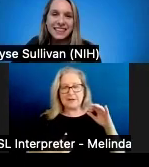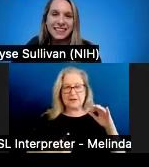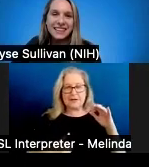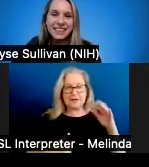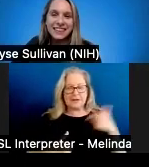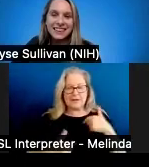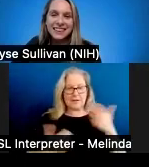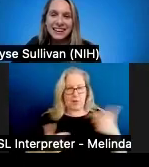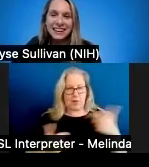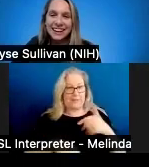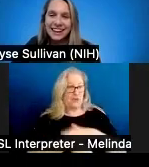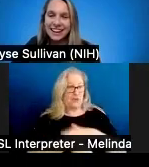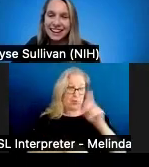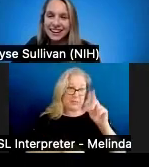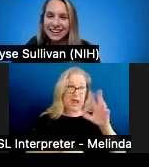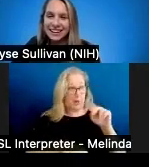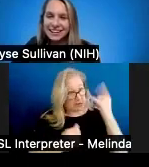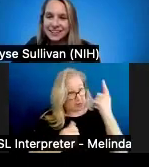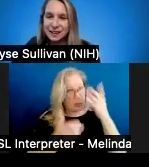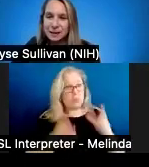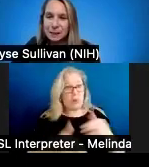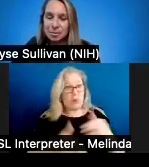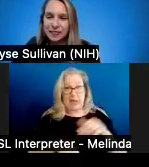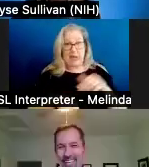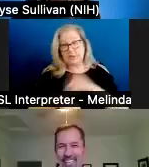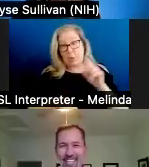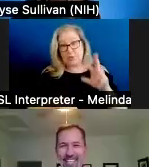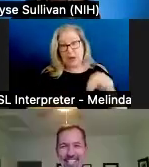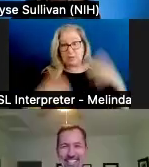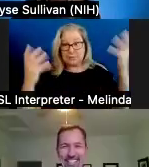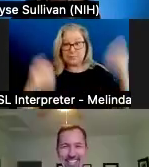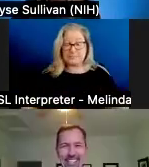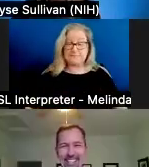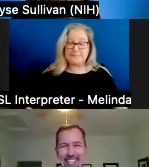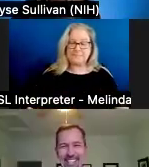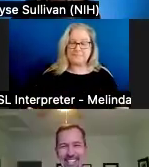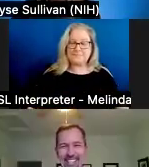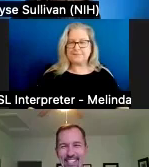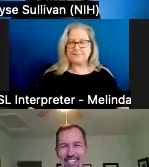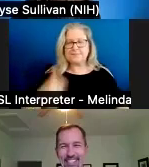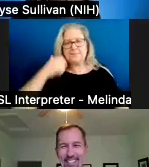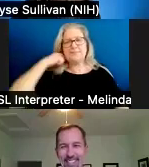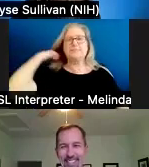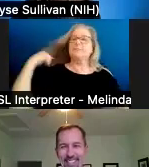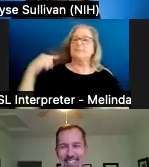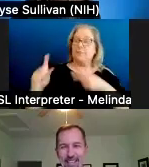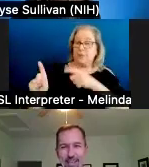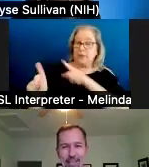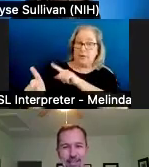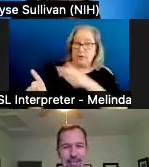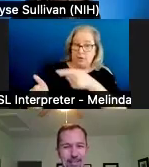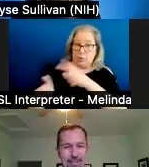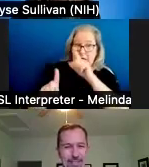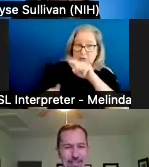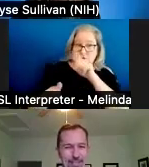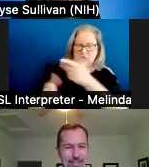That was one heck of a way to have that happen, right? So .. . Crystal Wolfrey: Oh, you going to advance the slides then? Okay. You take over. Okay. Great.